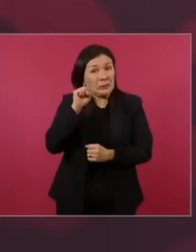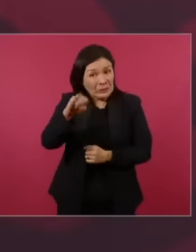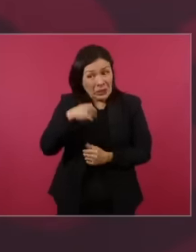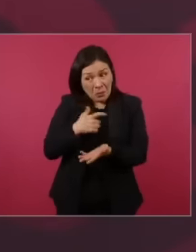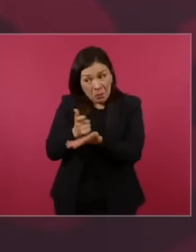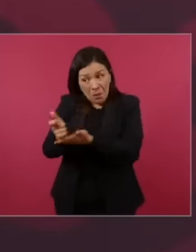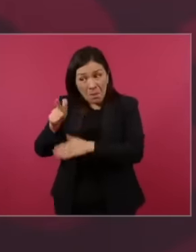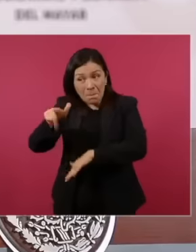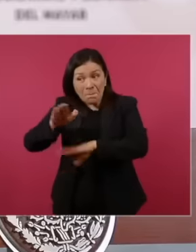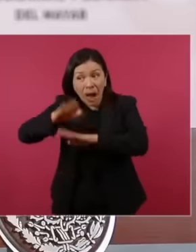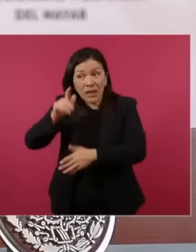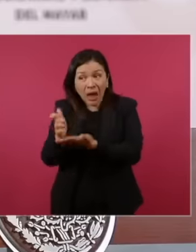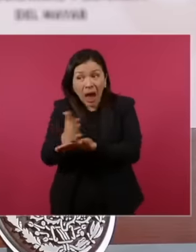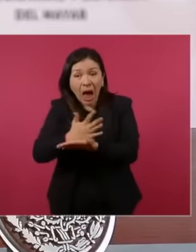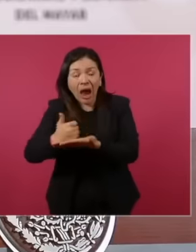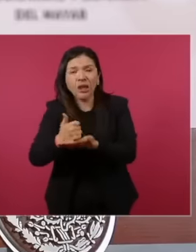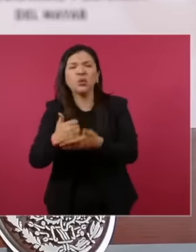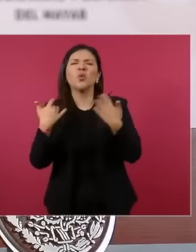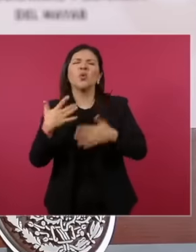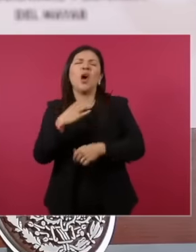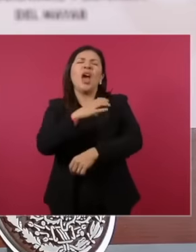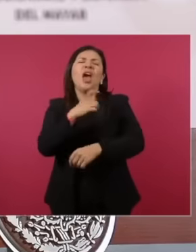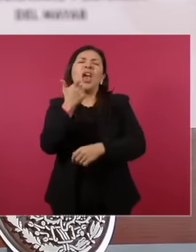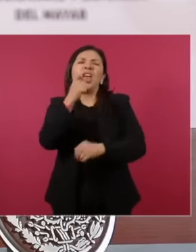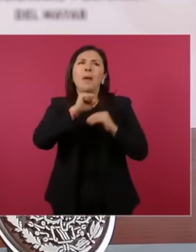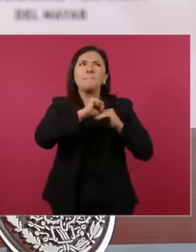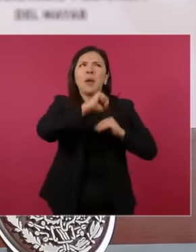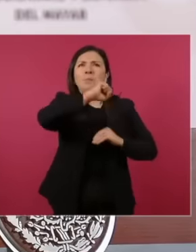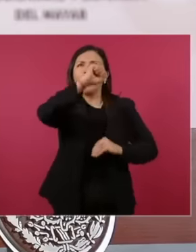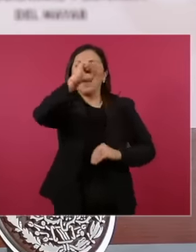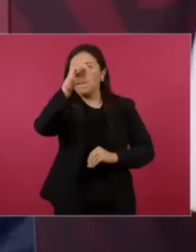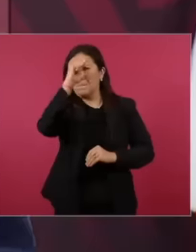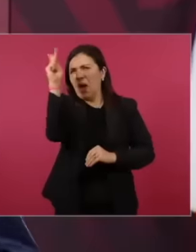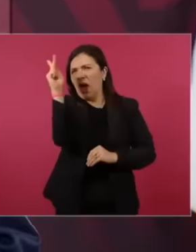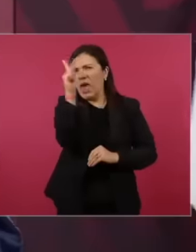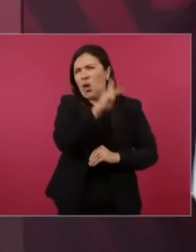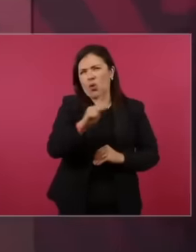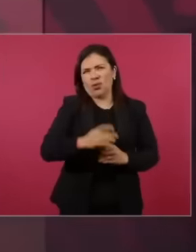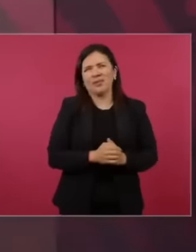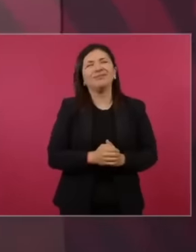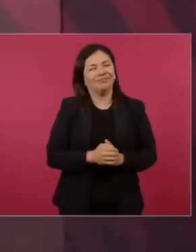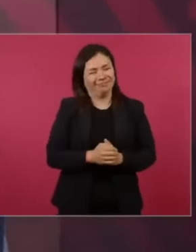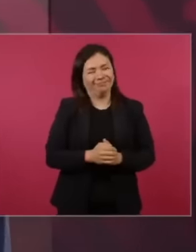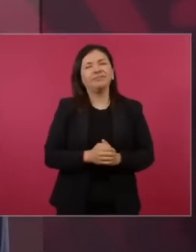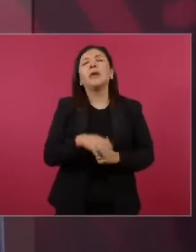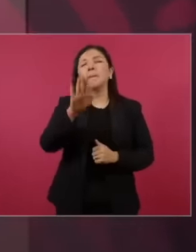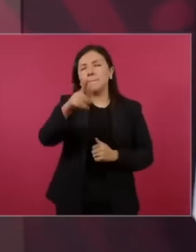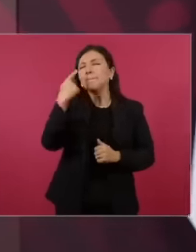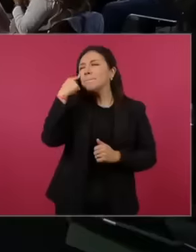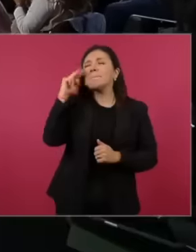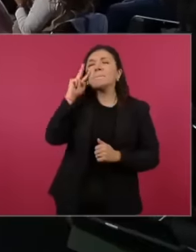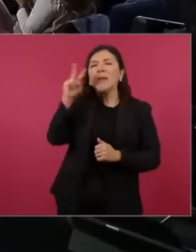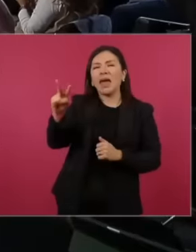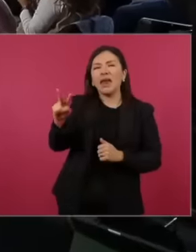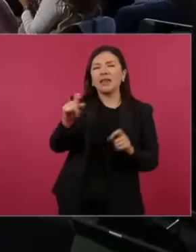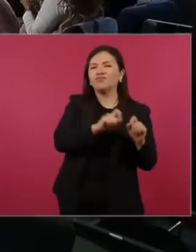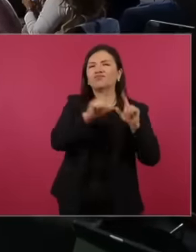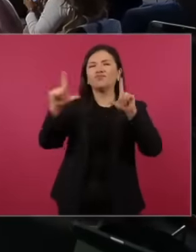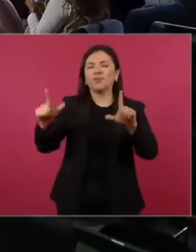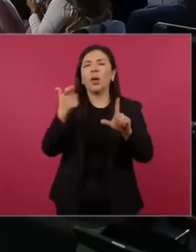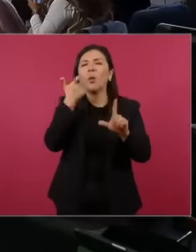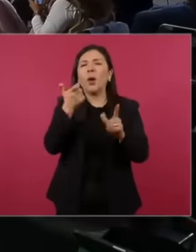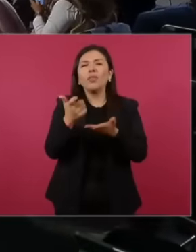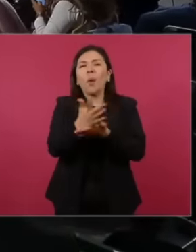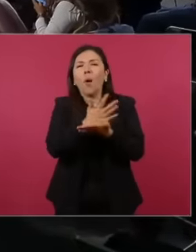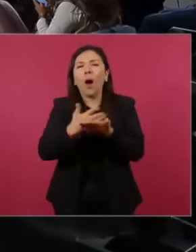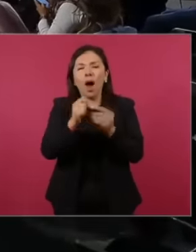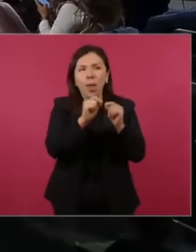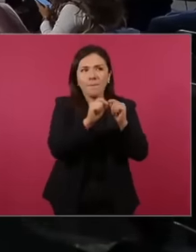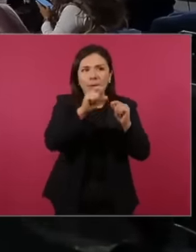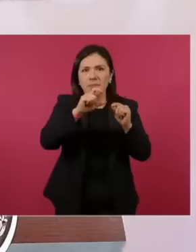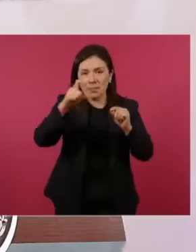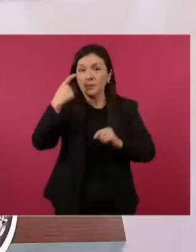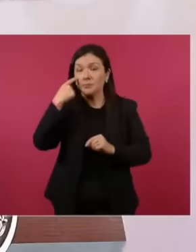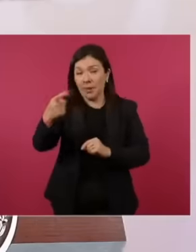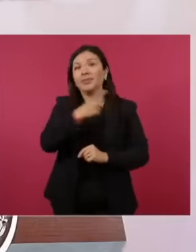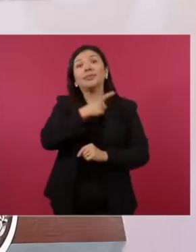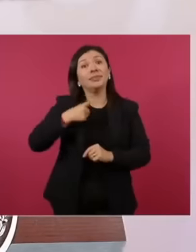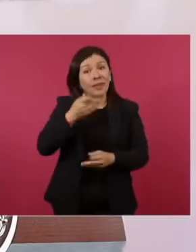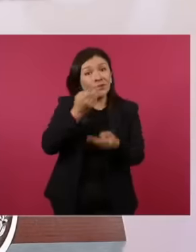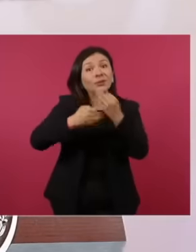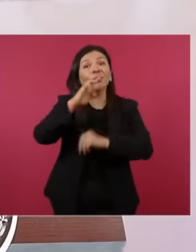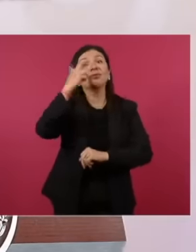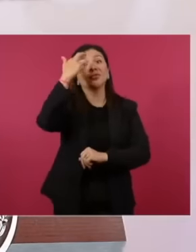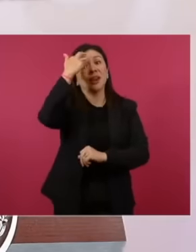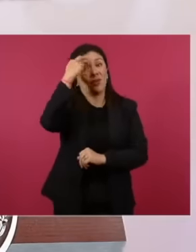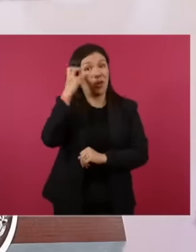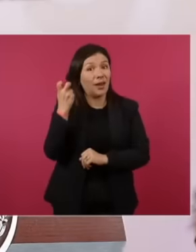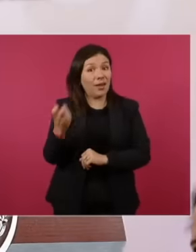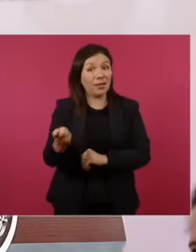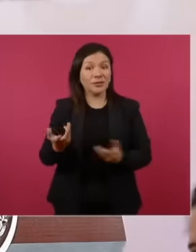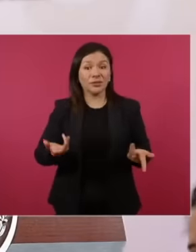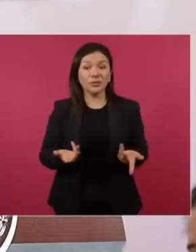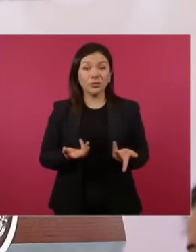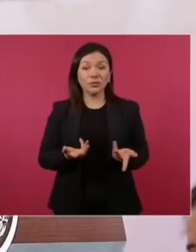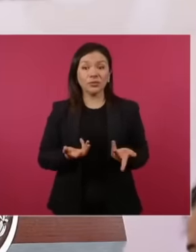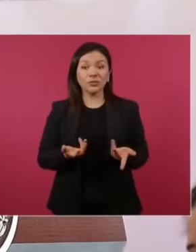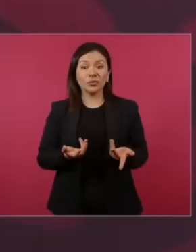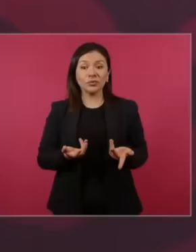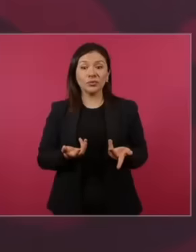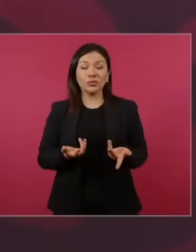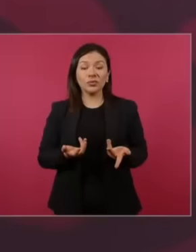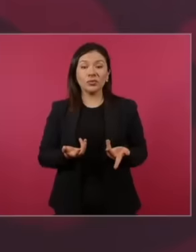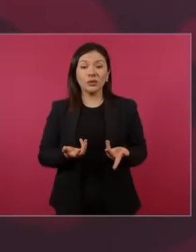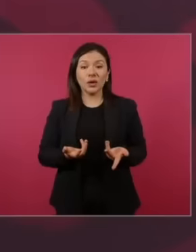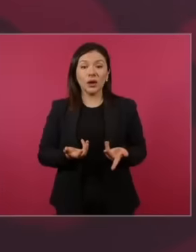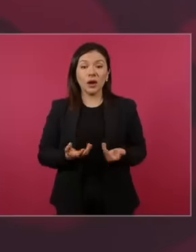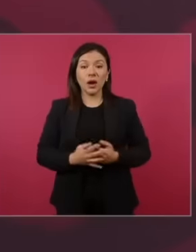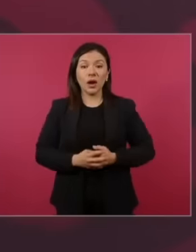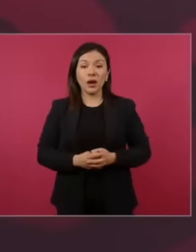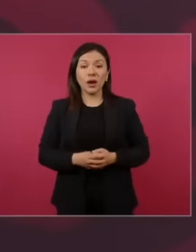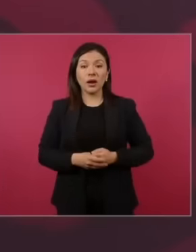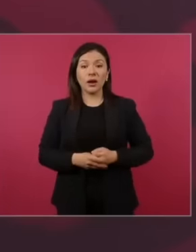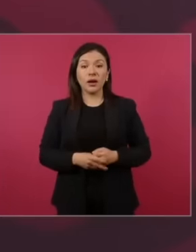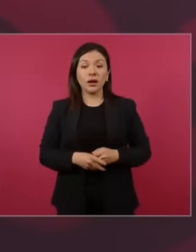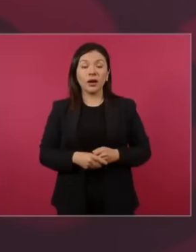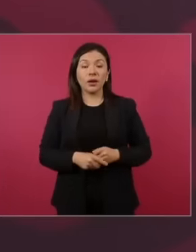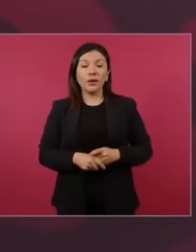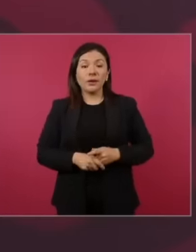inflation due to the Salary Graph because we must remember this